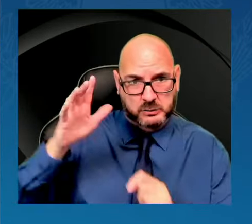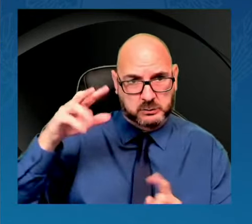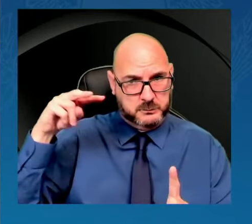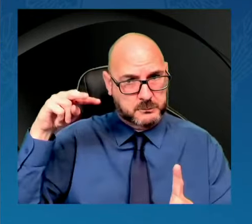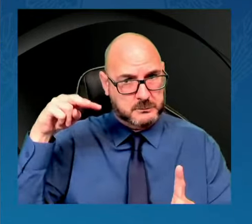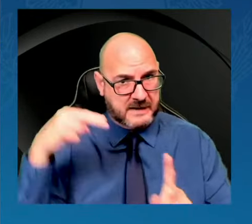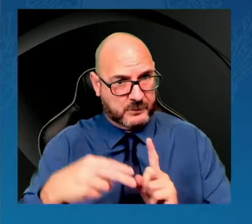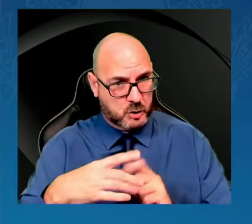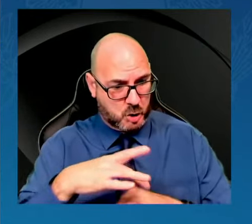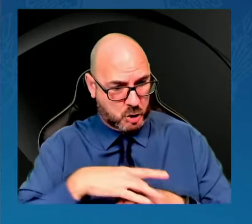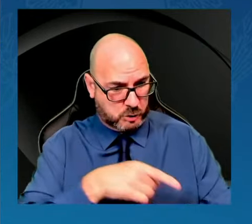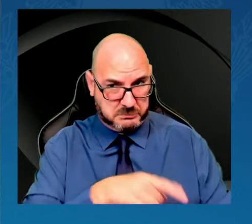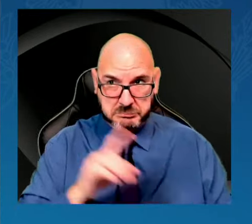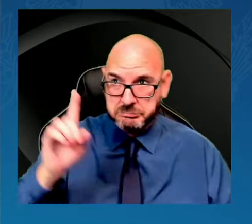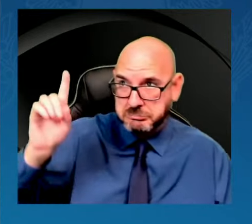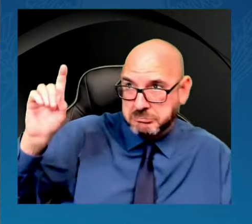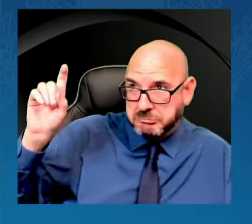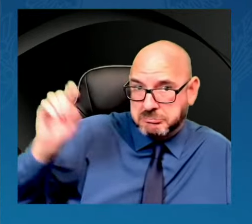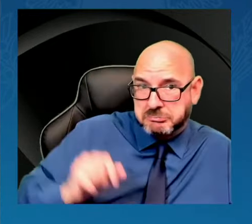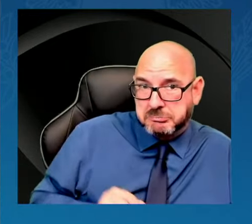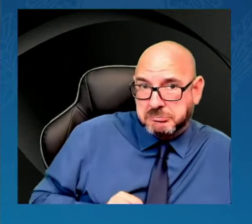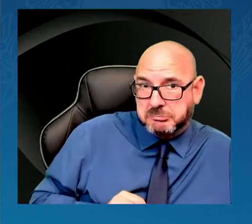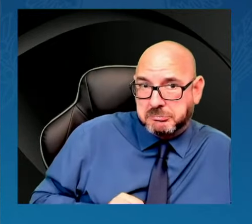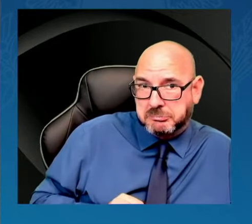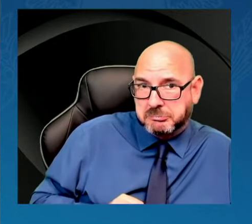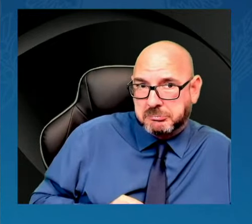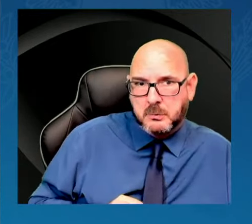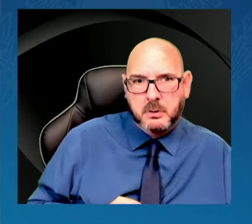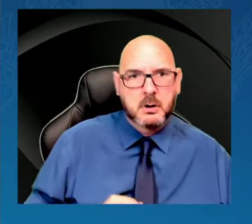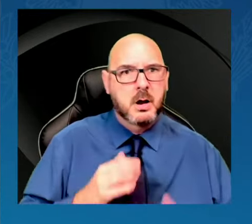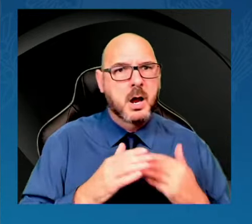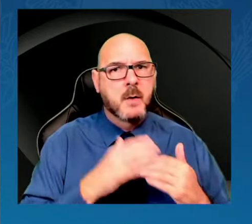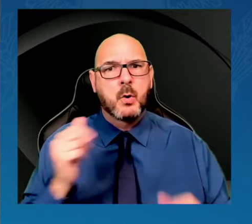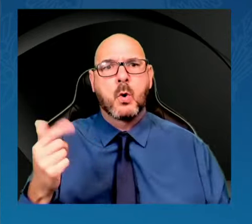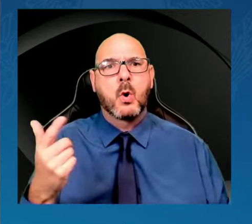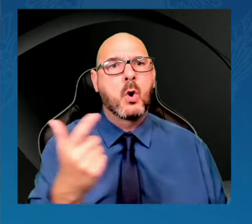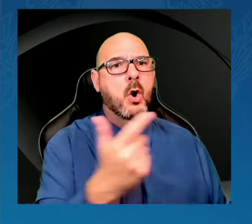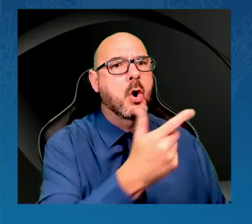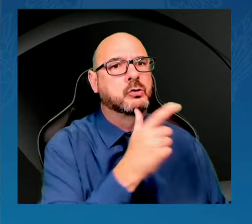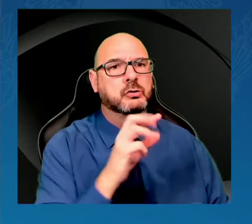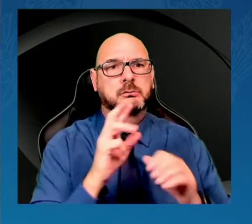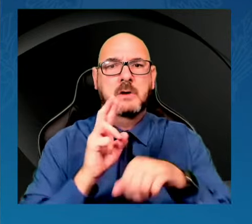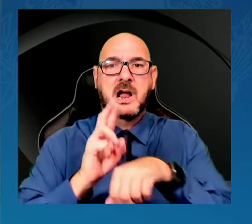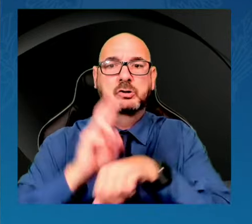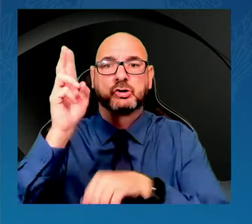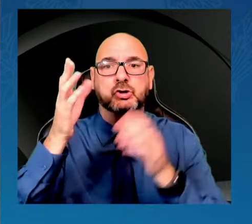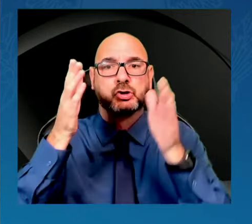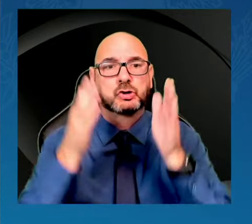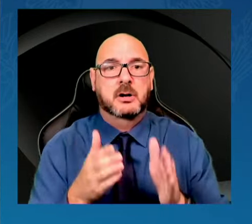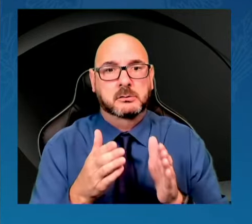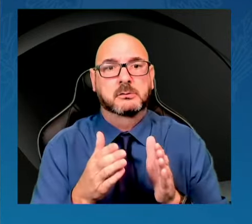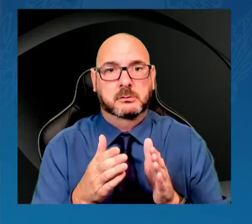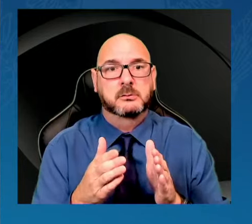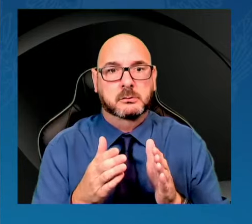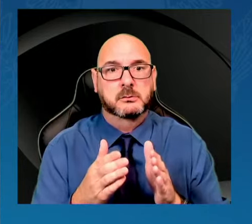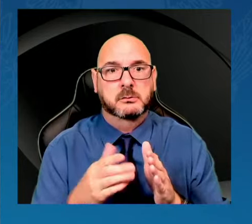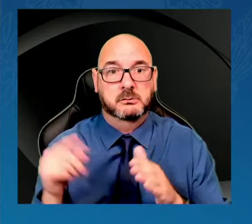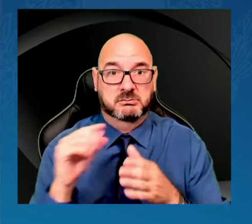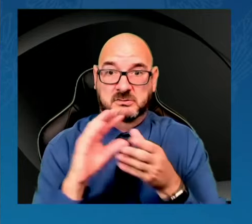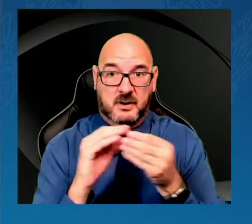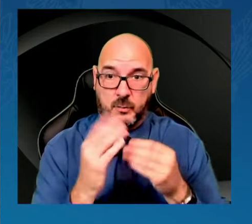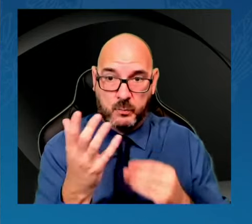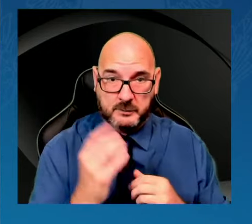And almost to a one, they say how beautiful it is